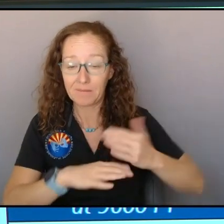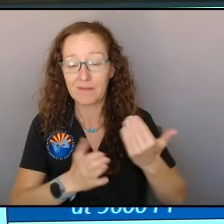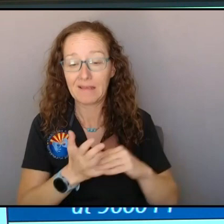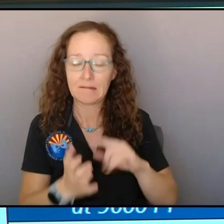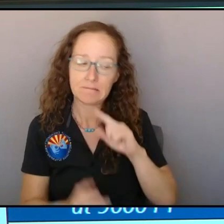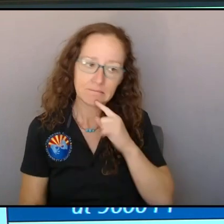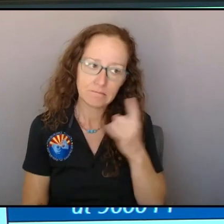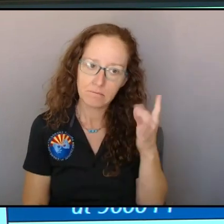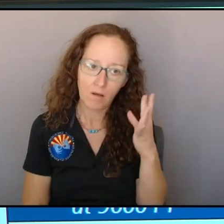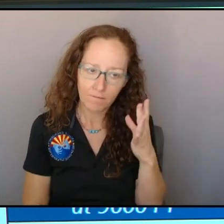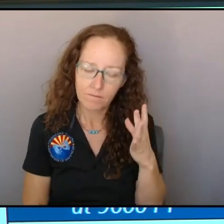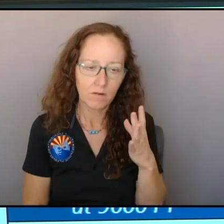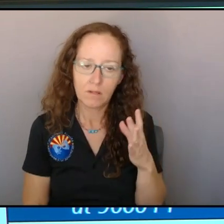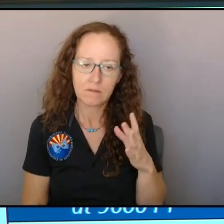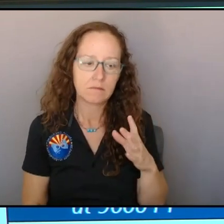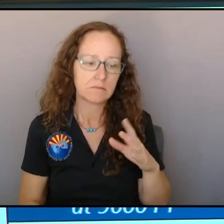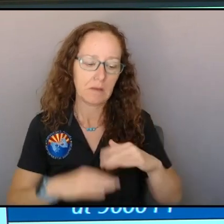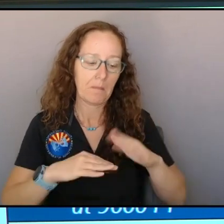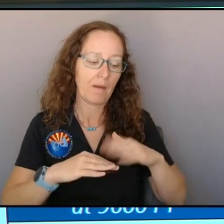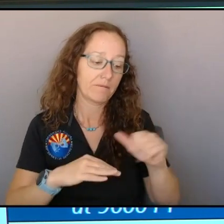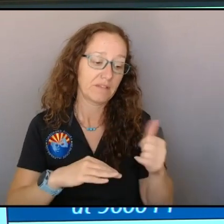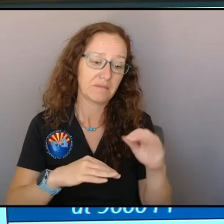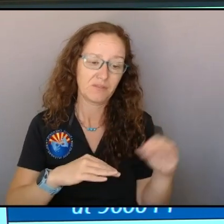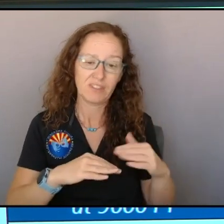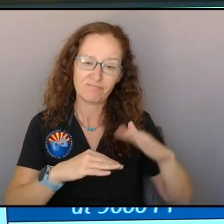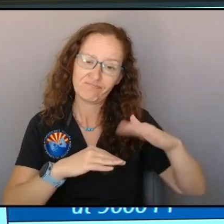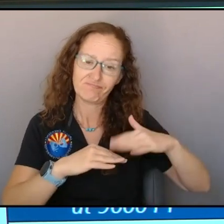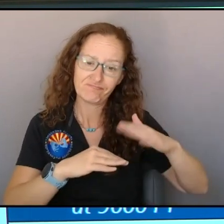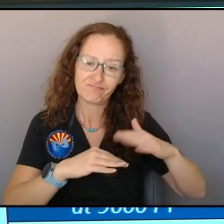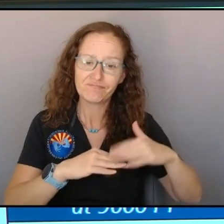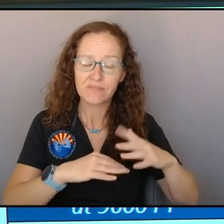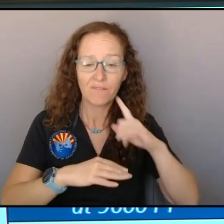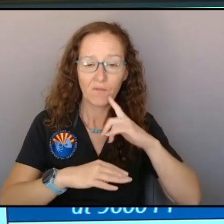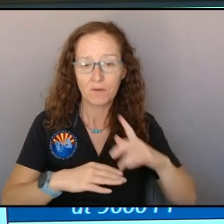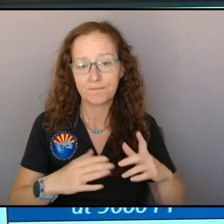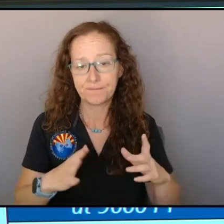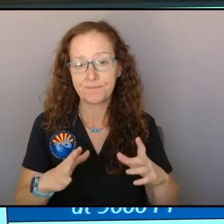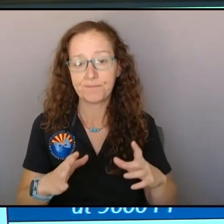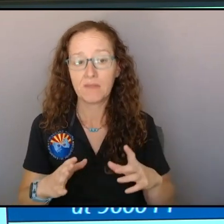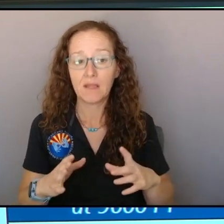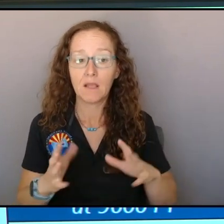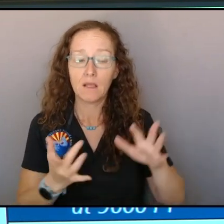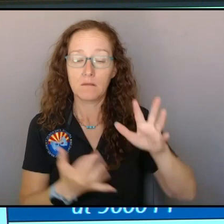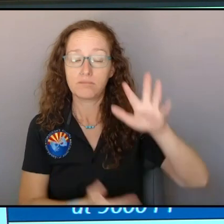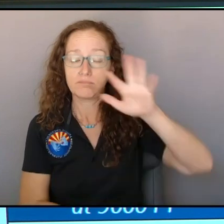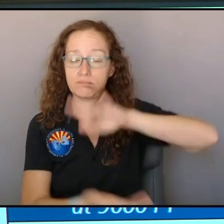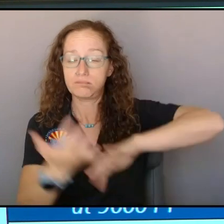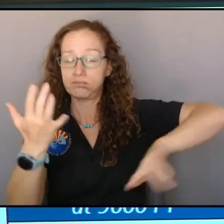minimum relative humidities. Our instability goes to the top of the chart. That's as high as they get is a 6. And then we